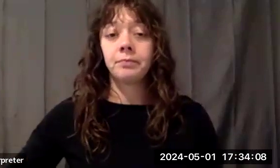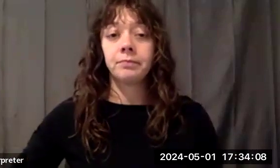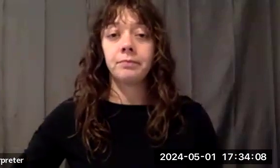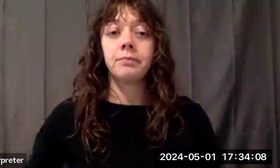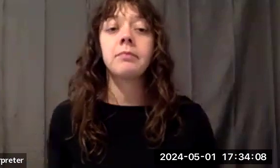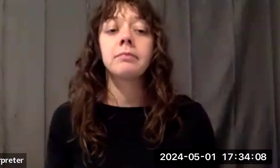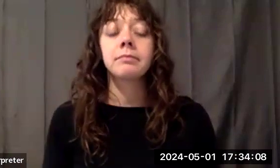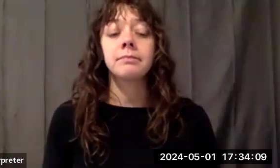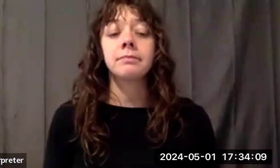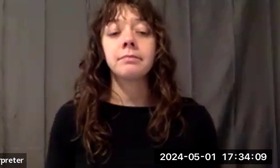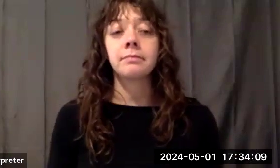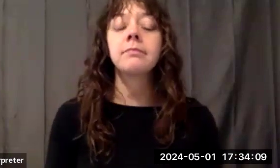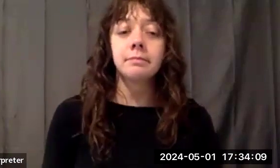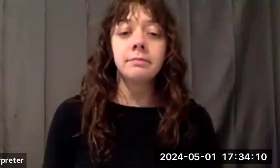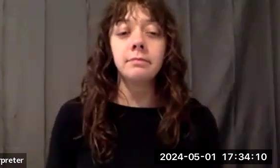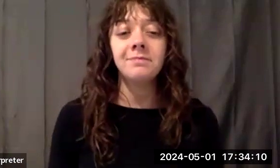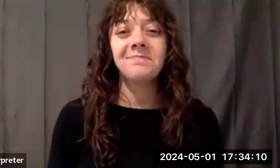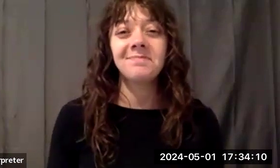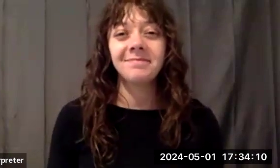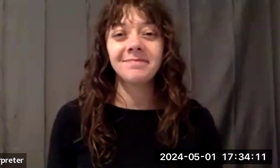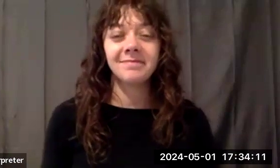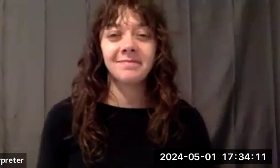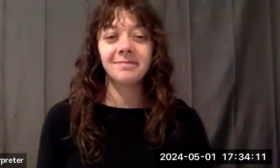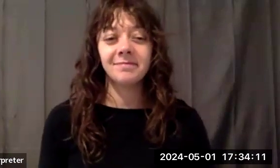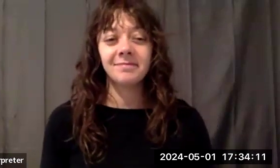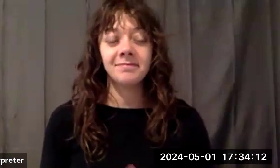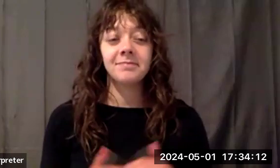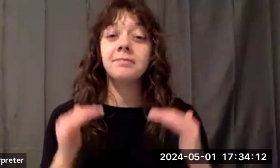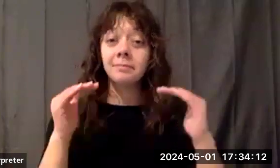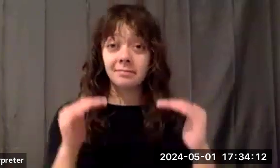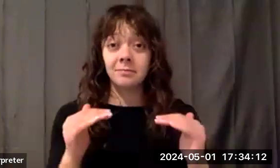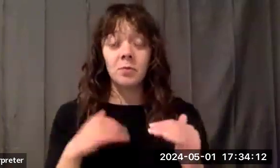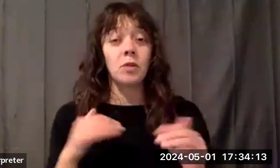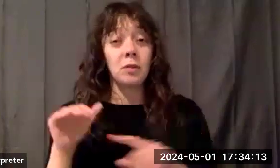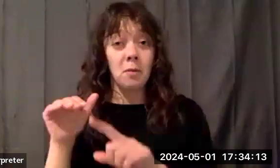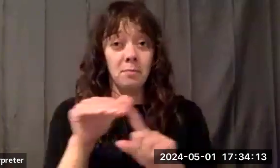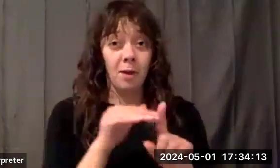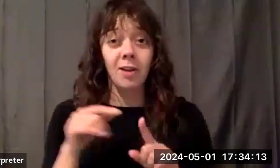I would also like to remind everyone, if you are like me and a fast talker, please try to speak slowly